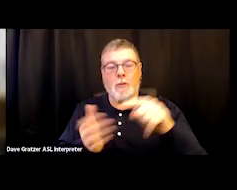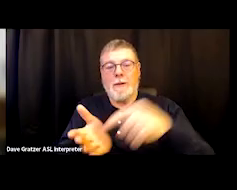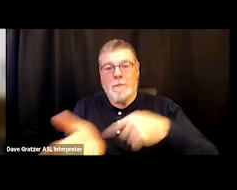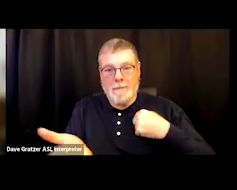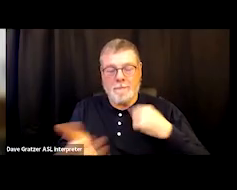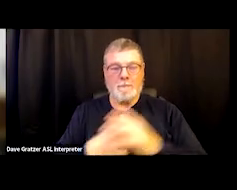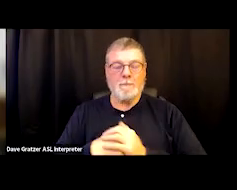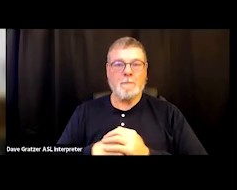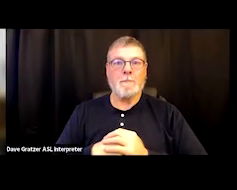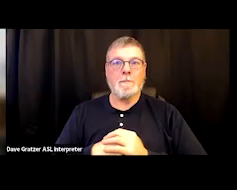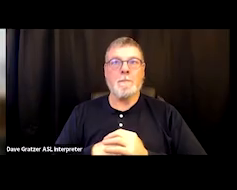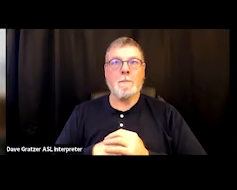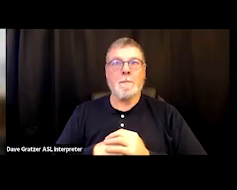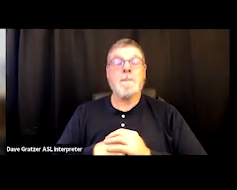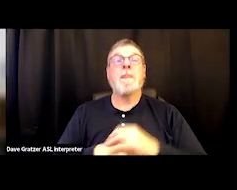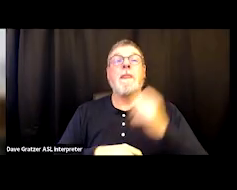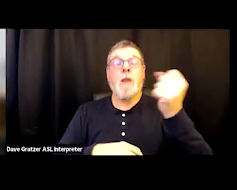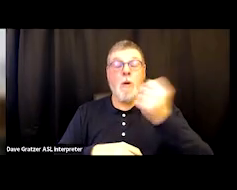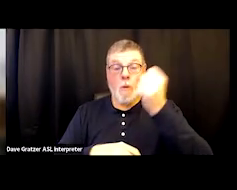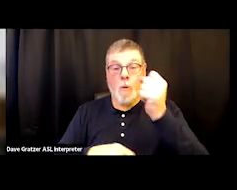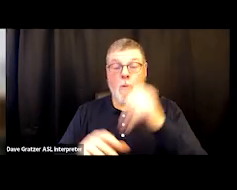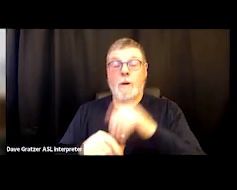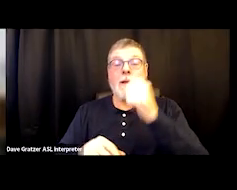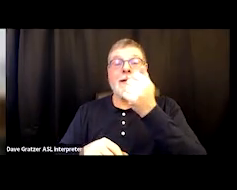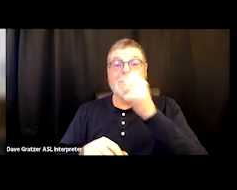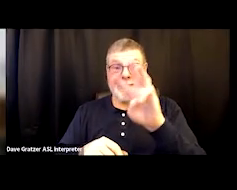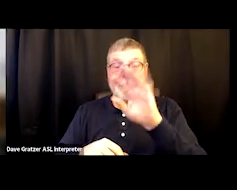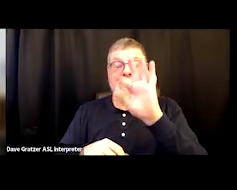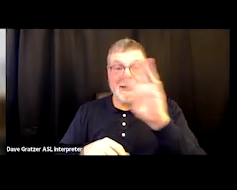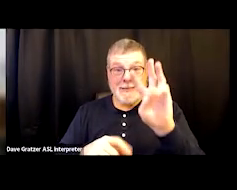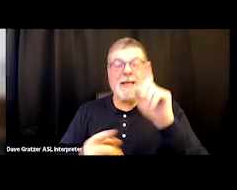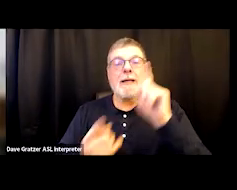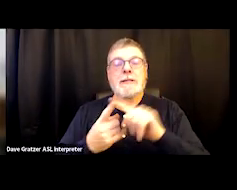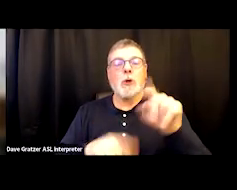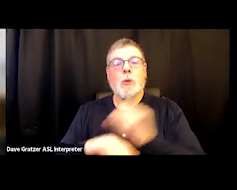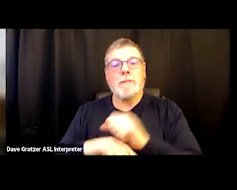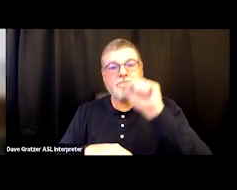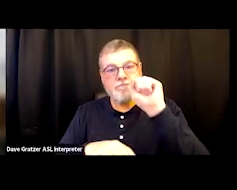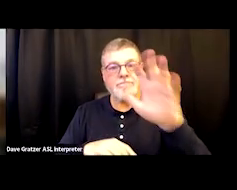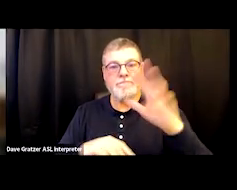You'll hold onto the 1696 until you have submitted the application.